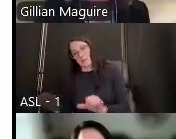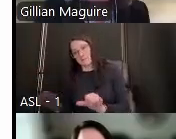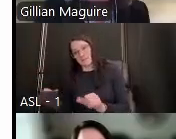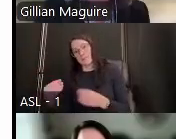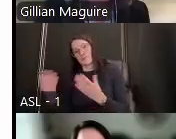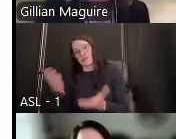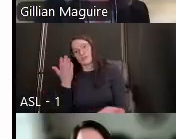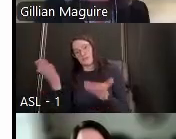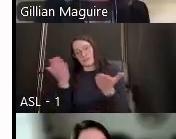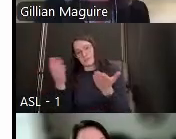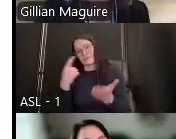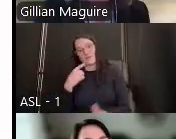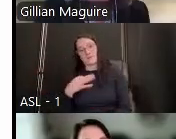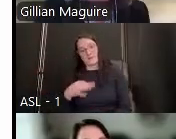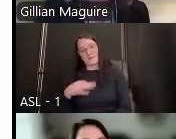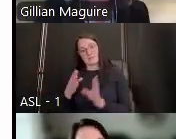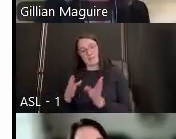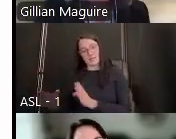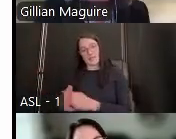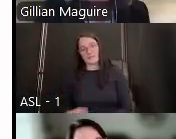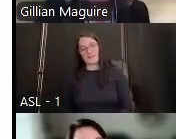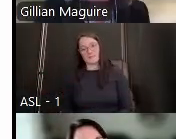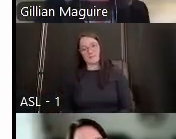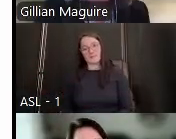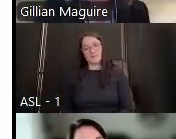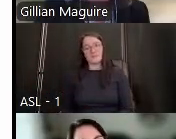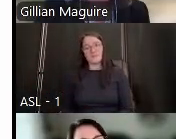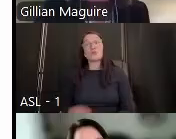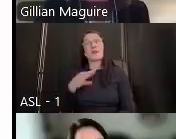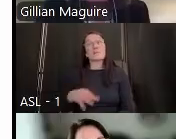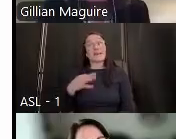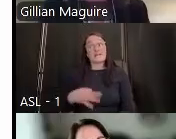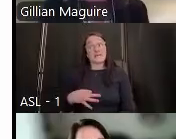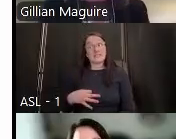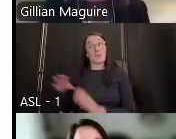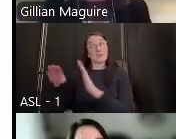and so that has been developed as I have developed my skills in employment. Even